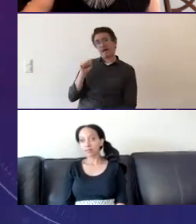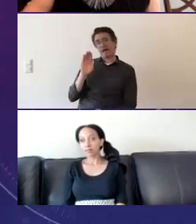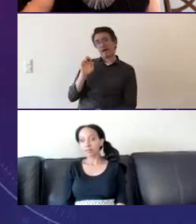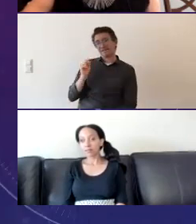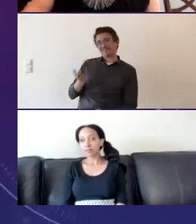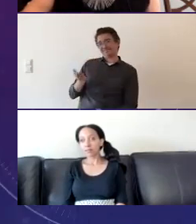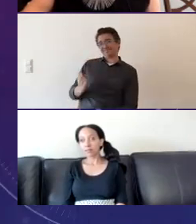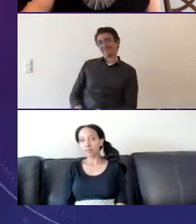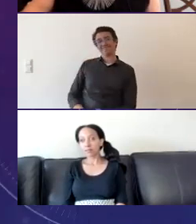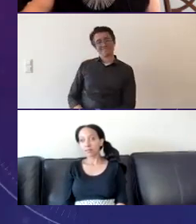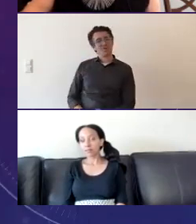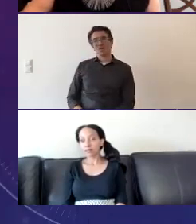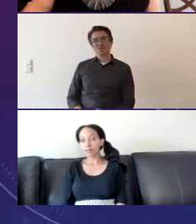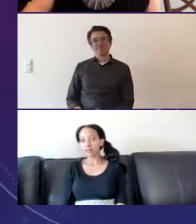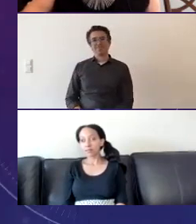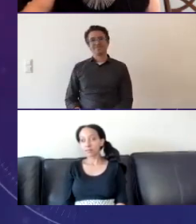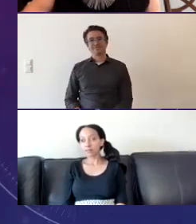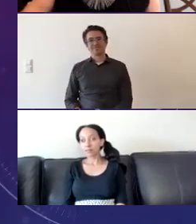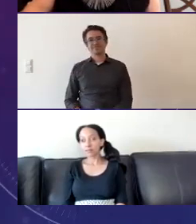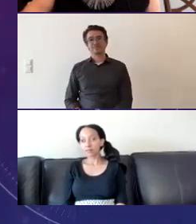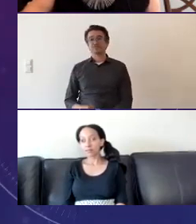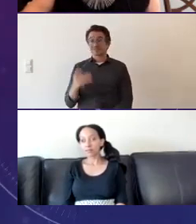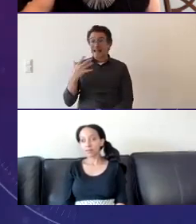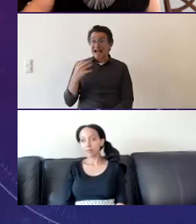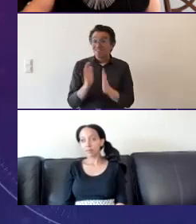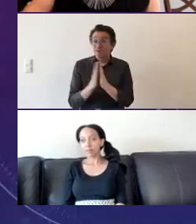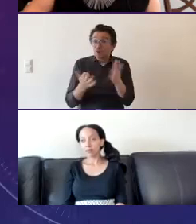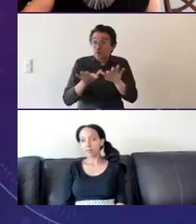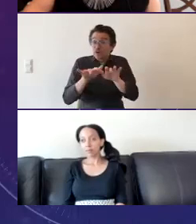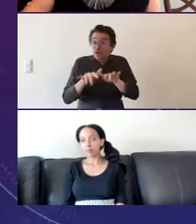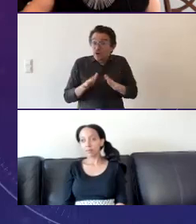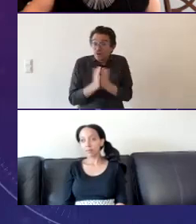praised by the New York Times over a magazine and the Today Show